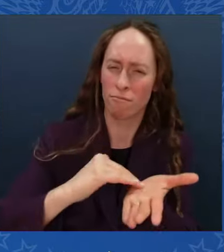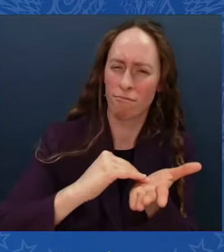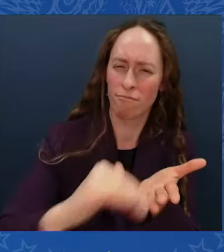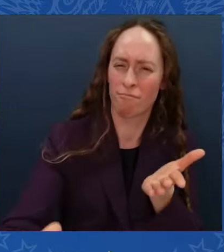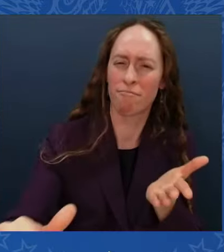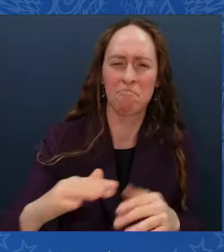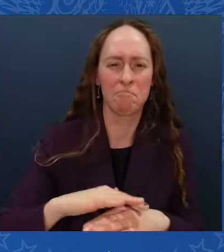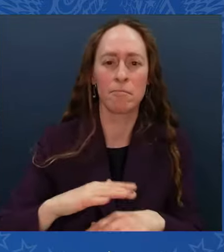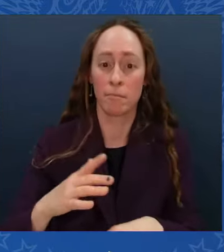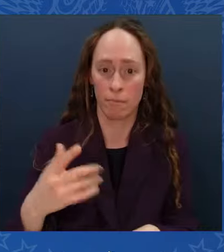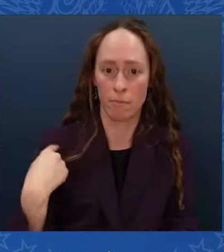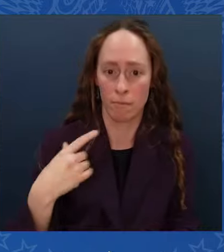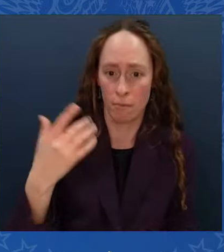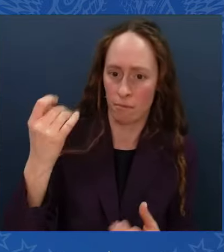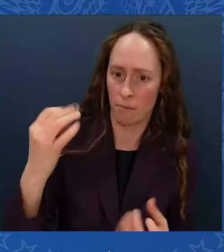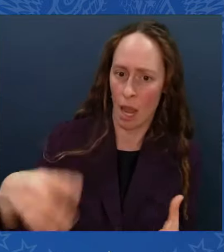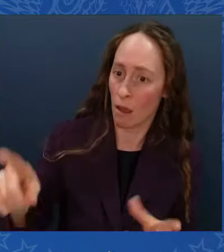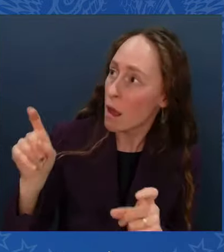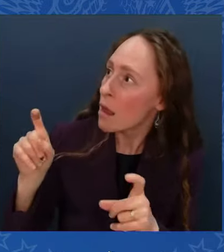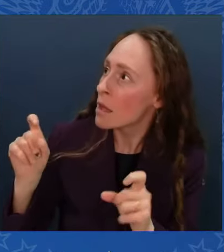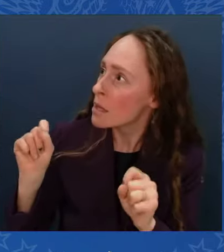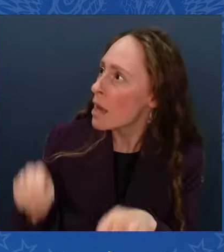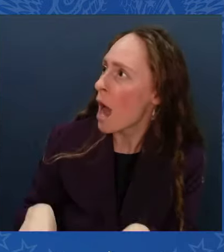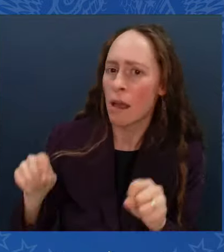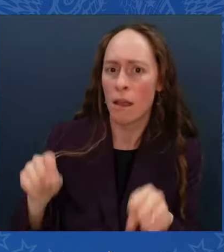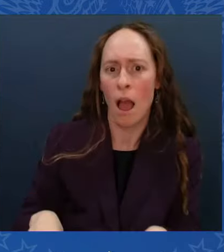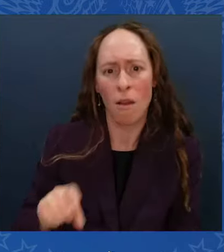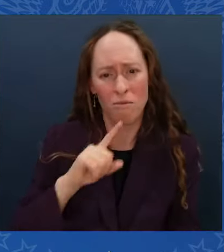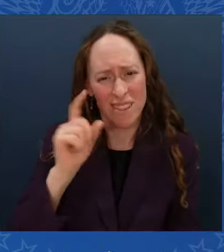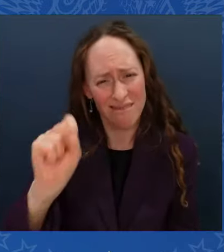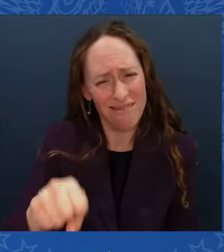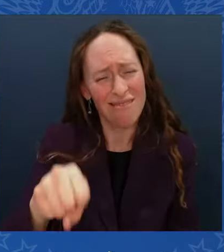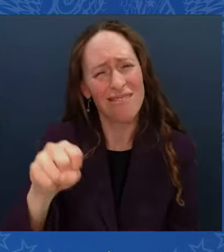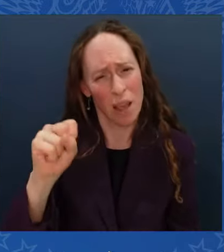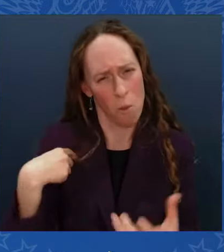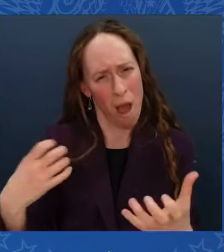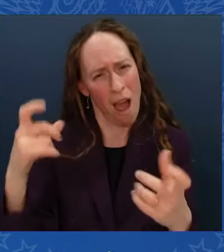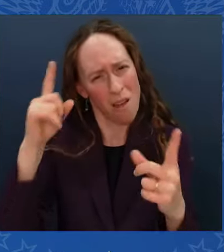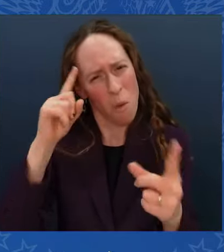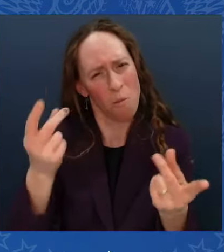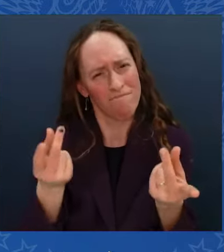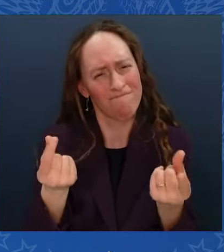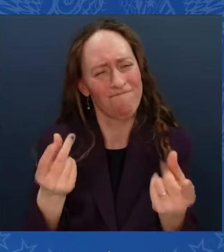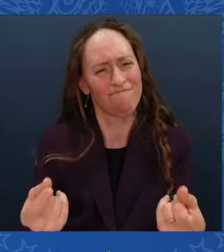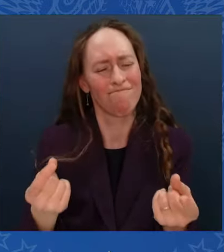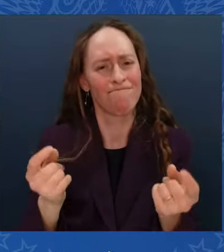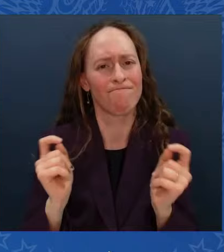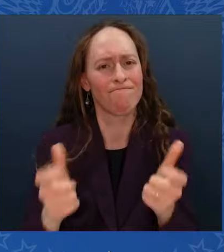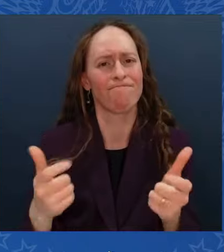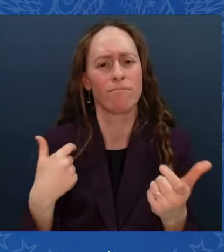and do it as quickly and as -- as possible. Look, early in my term, I announced a major plan to provide